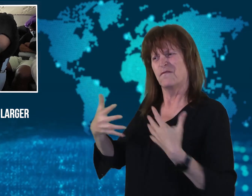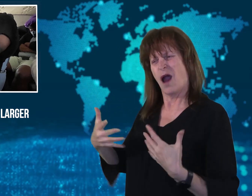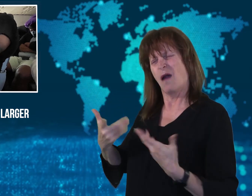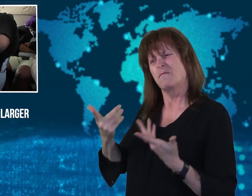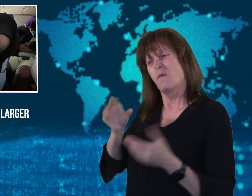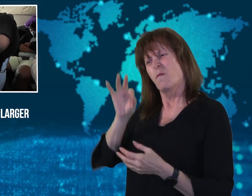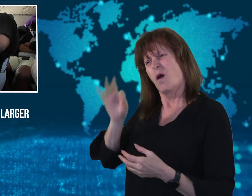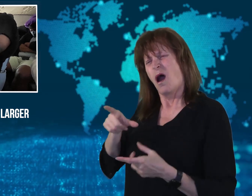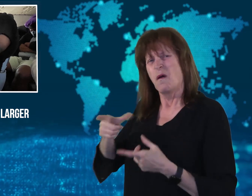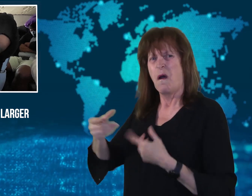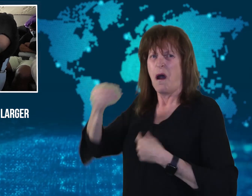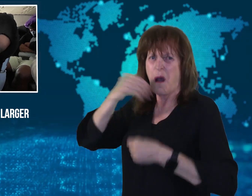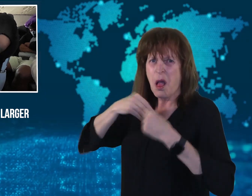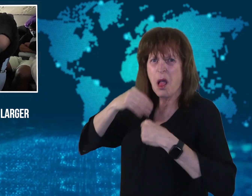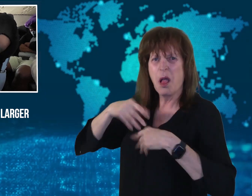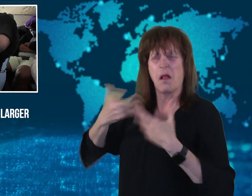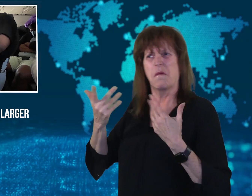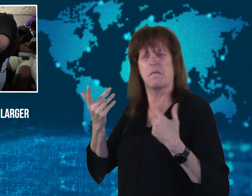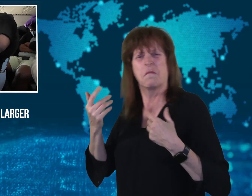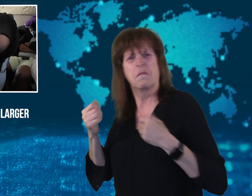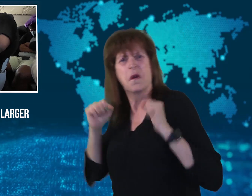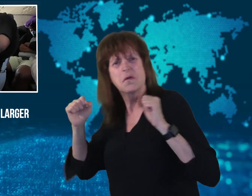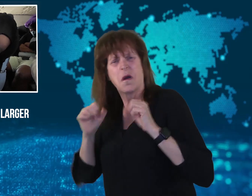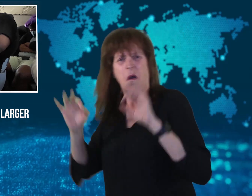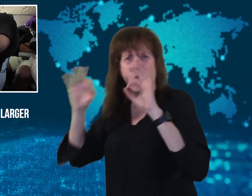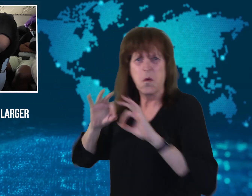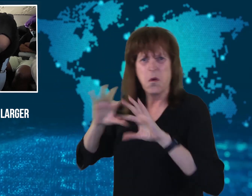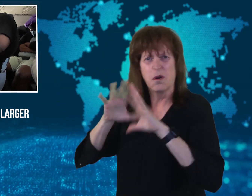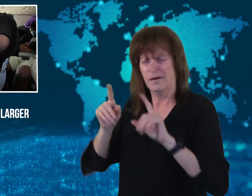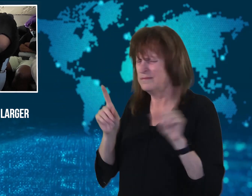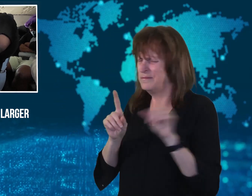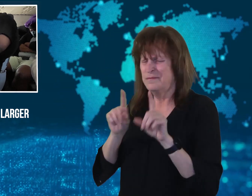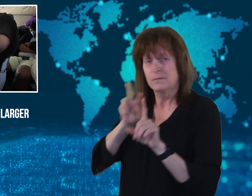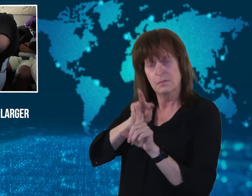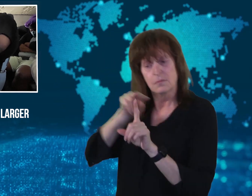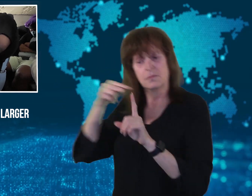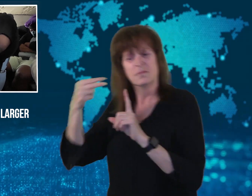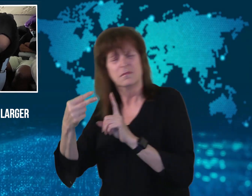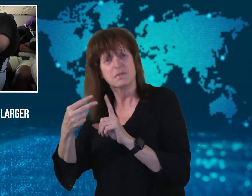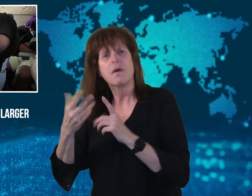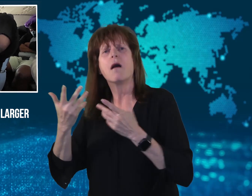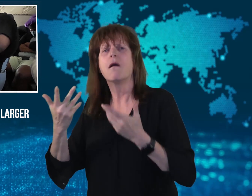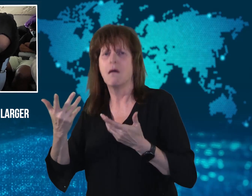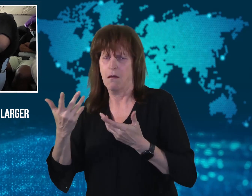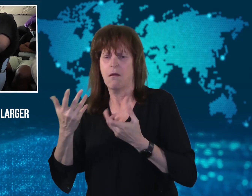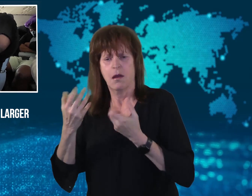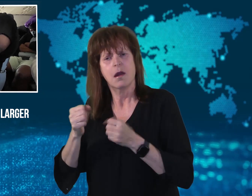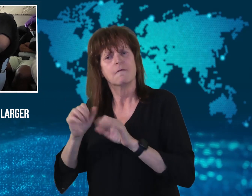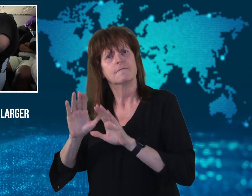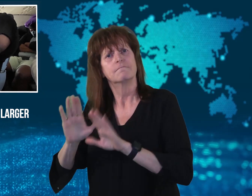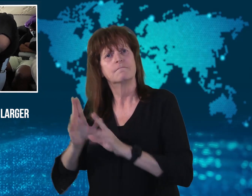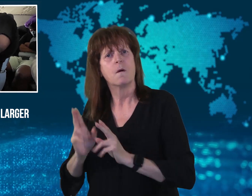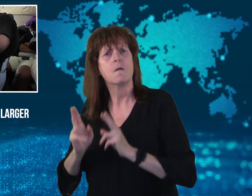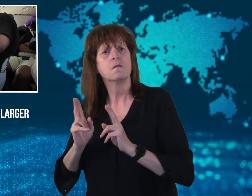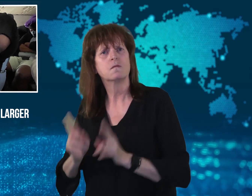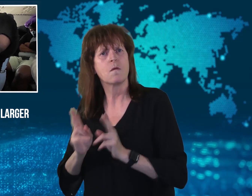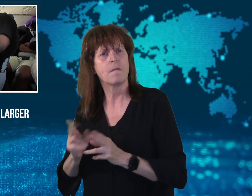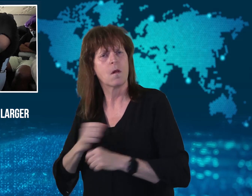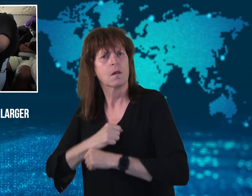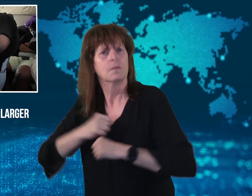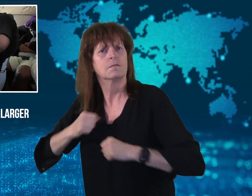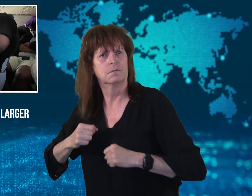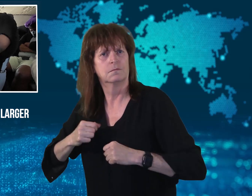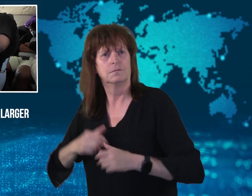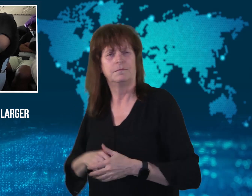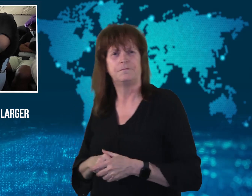In other words, there are genetic nd biological factors that can affect